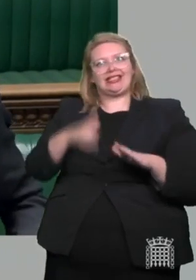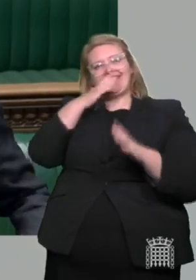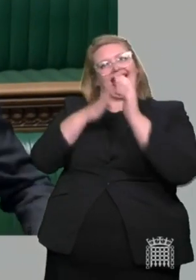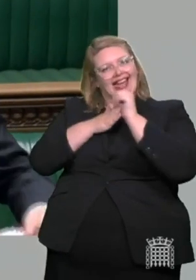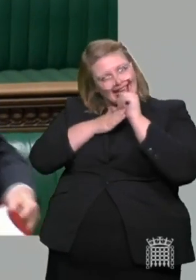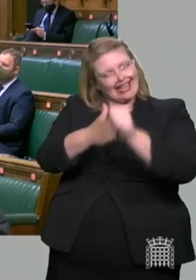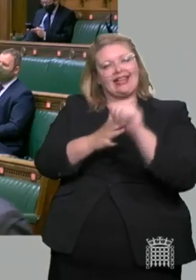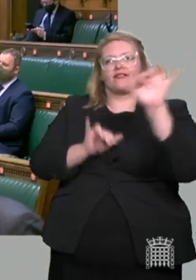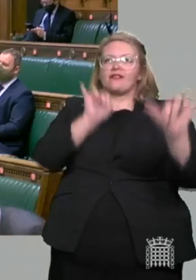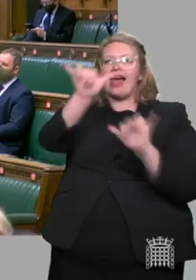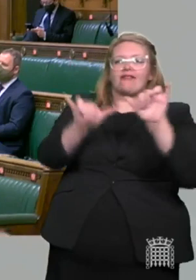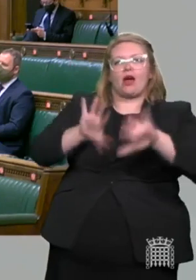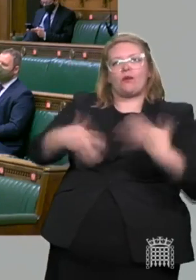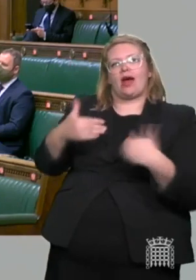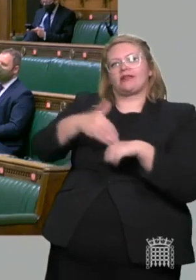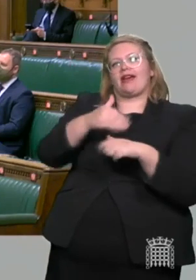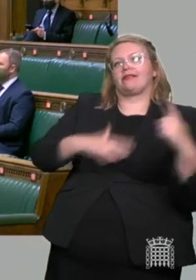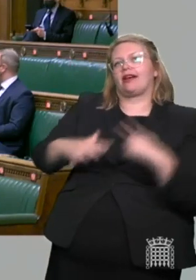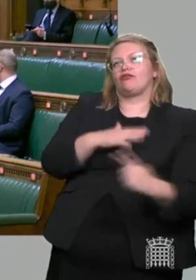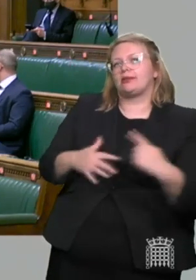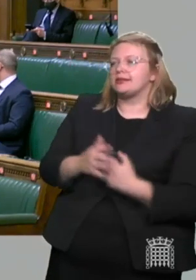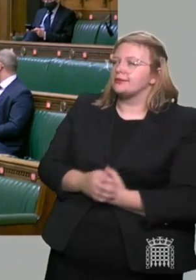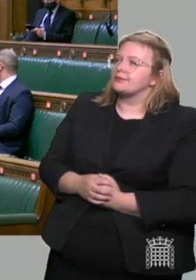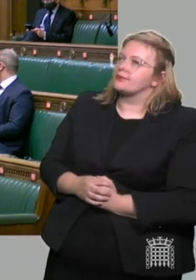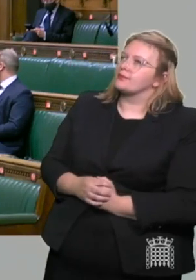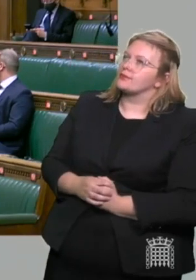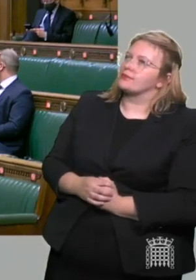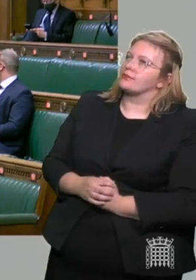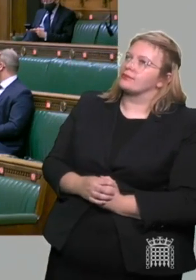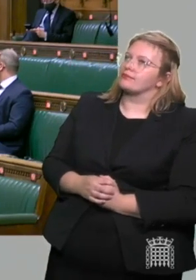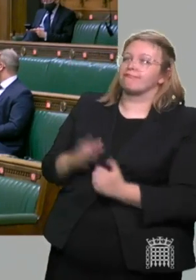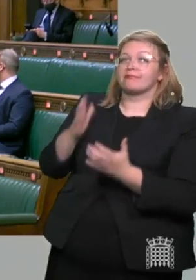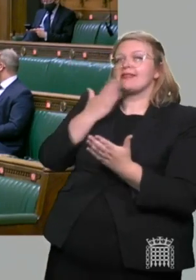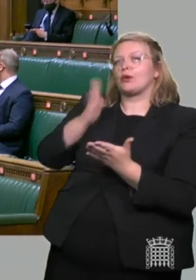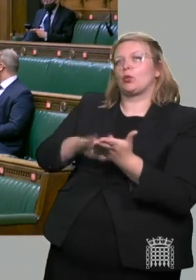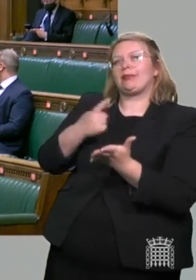Stephen Crabb (Preseli Pembrokeshire) (Con) Right now, in every part of the country,